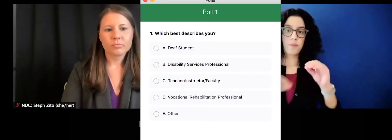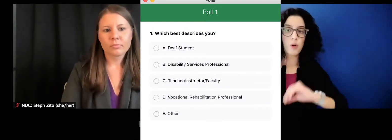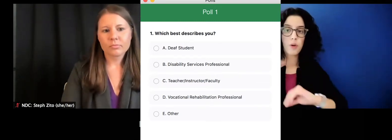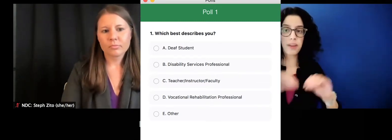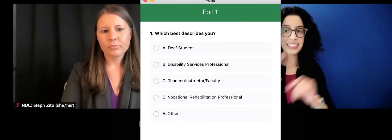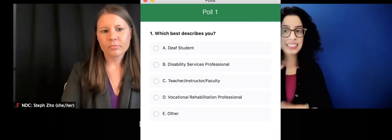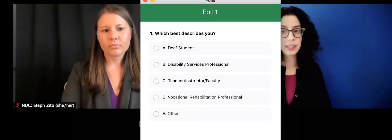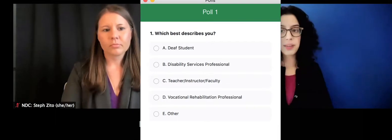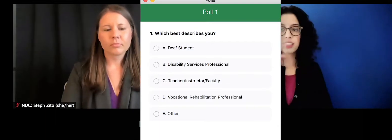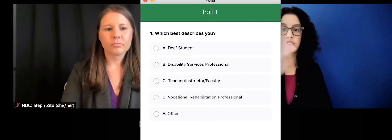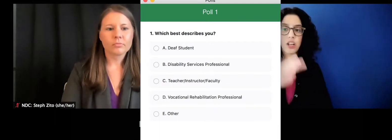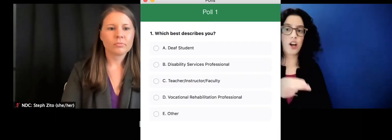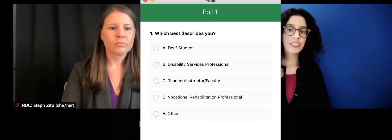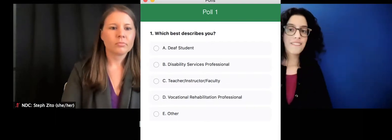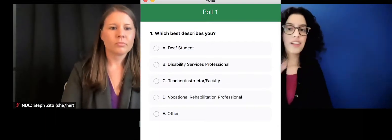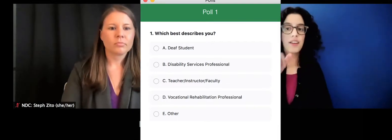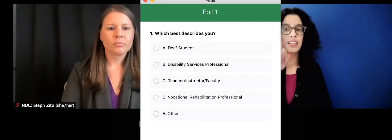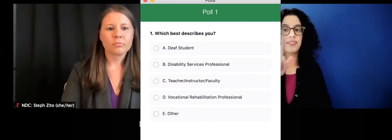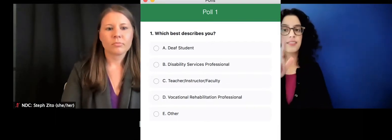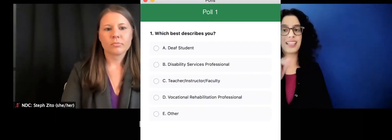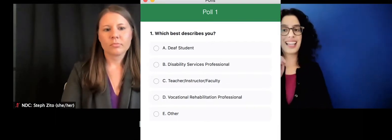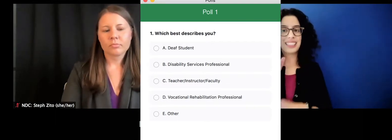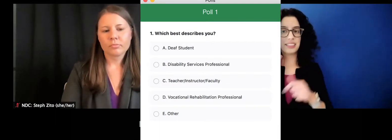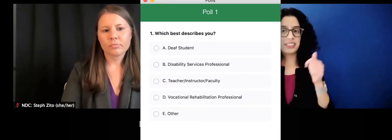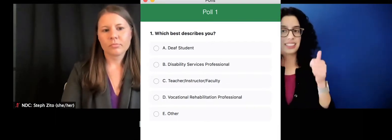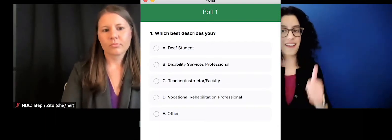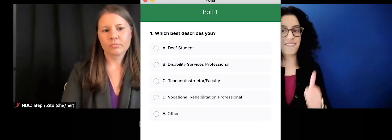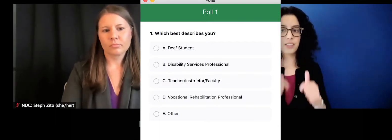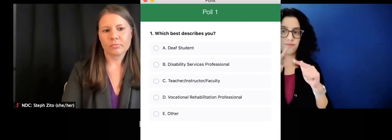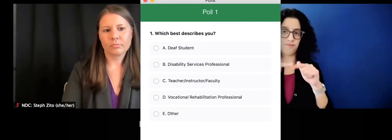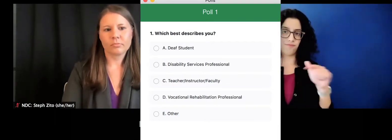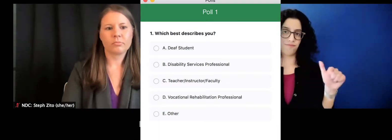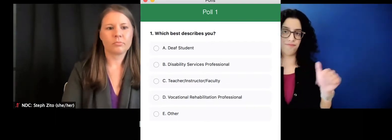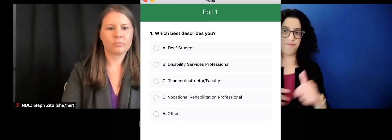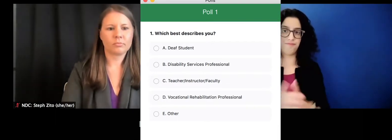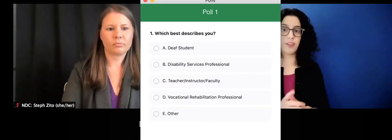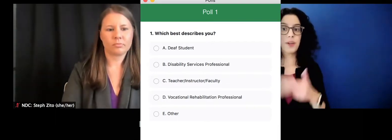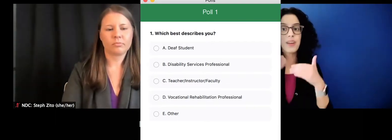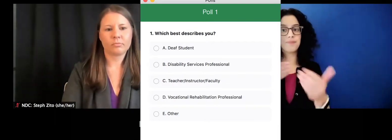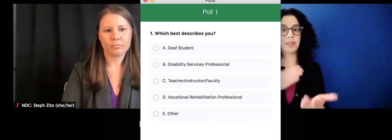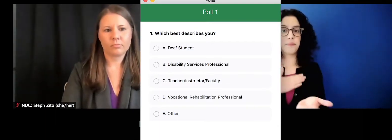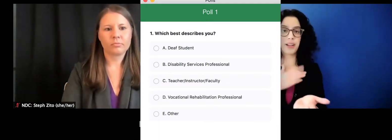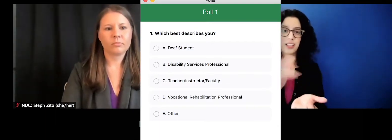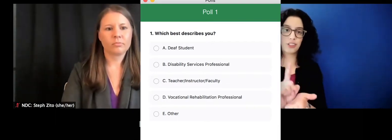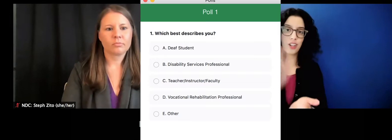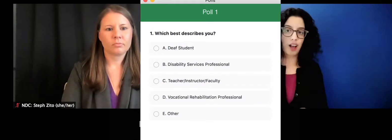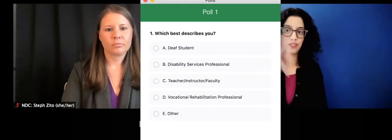of hearing, deaf with mobility issues, late deafened and all other categories.